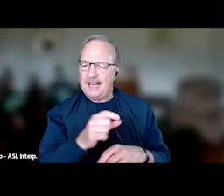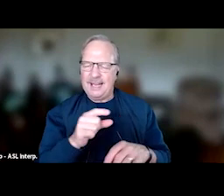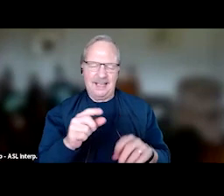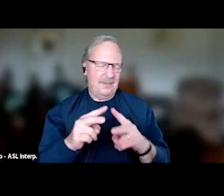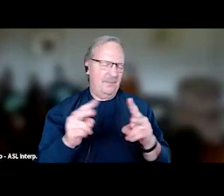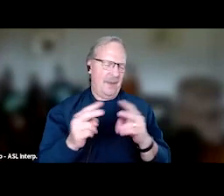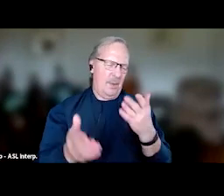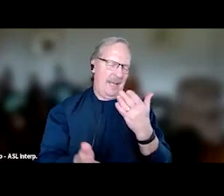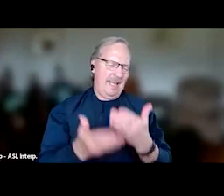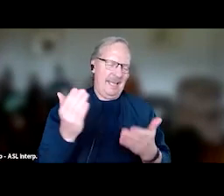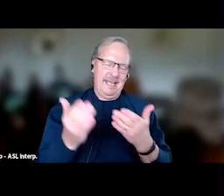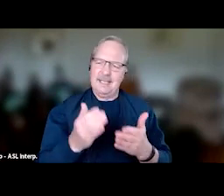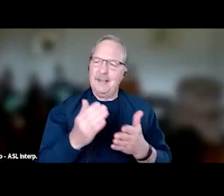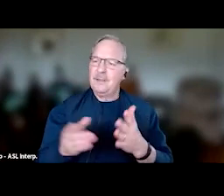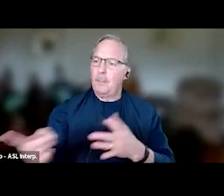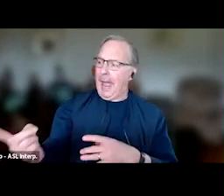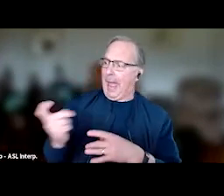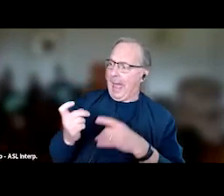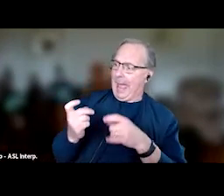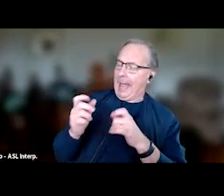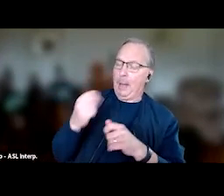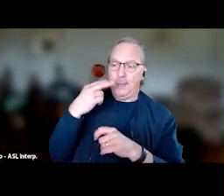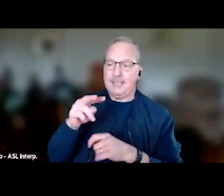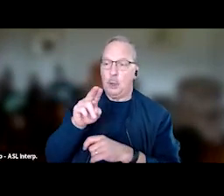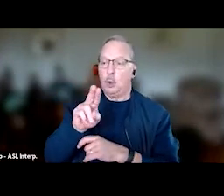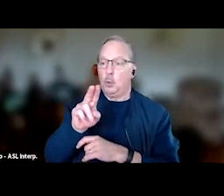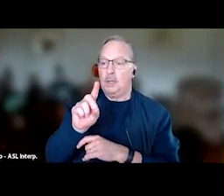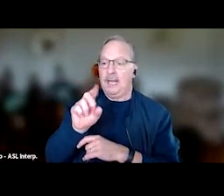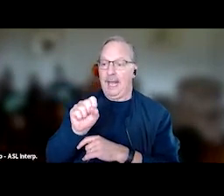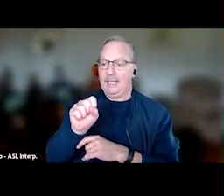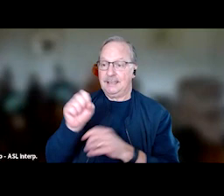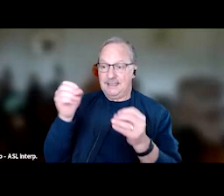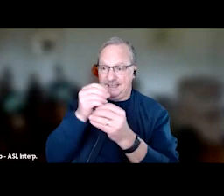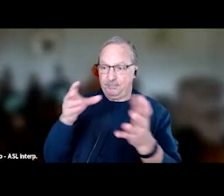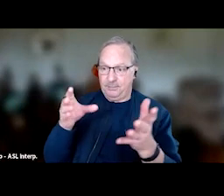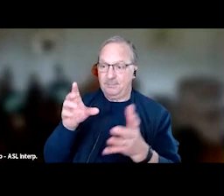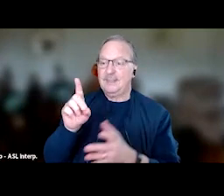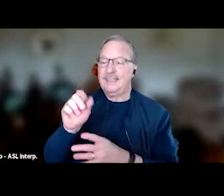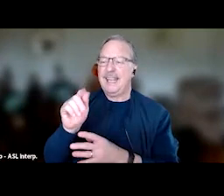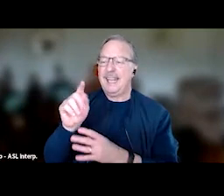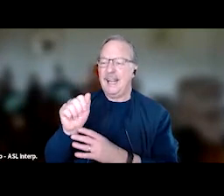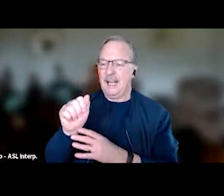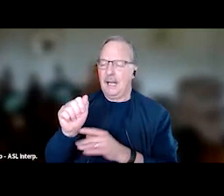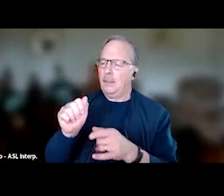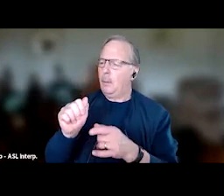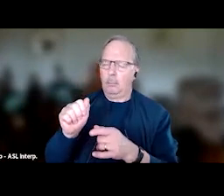If somebody asks, "Could we see your UDS data?" they will typically oblige for that.